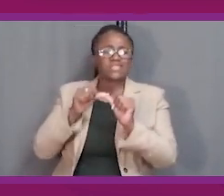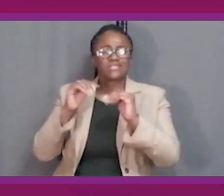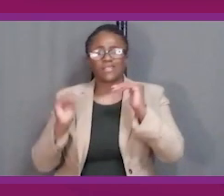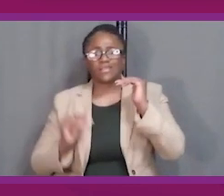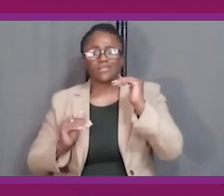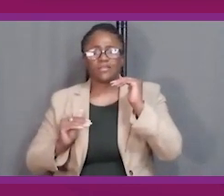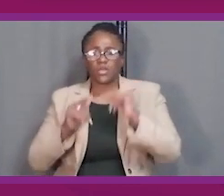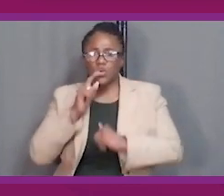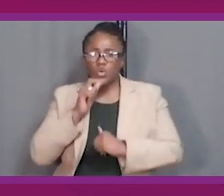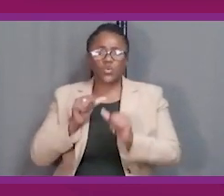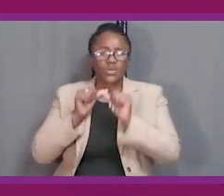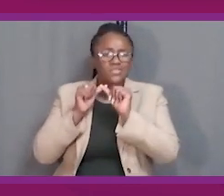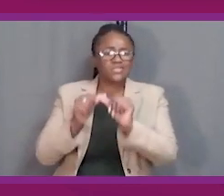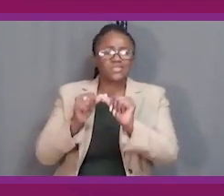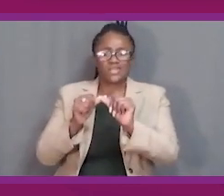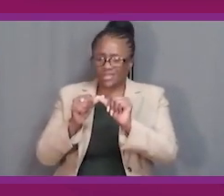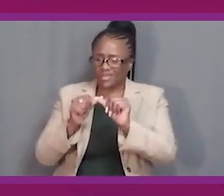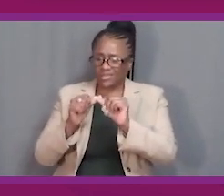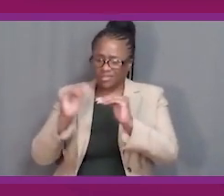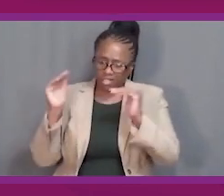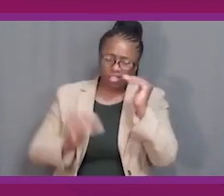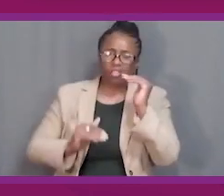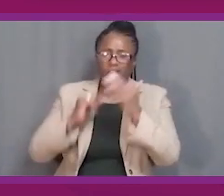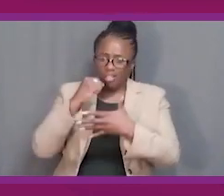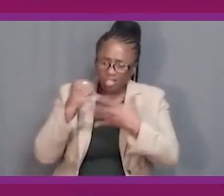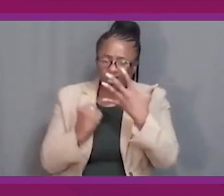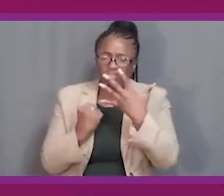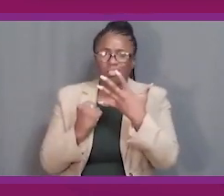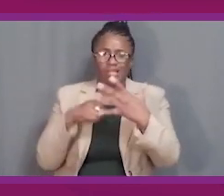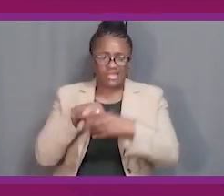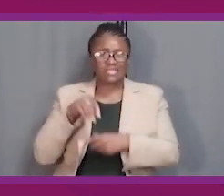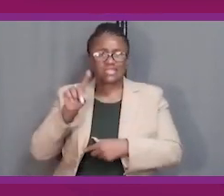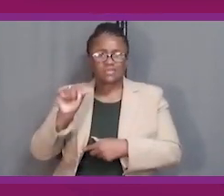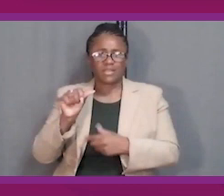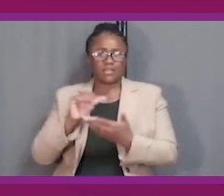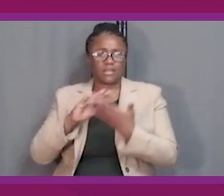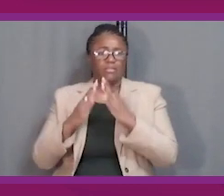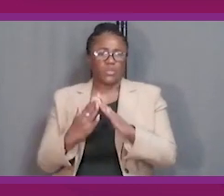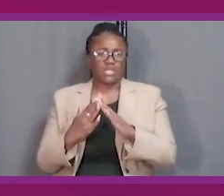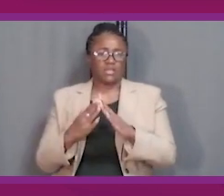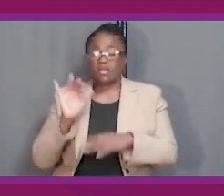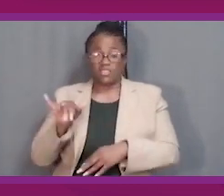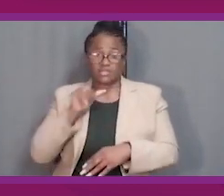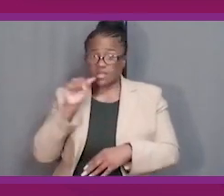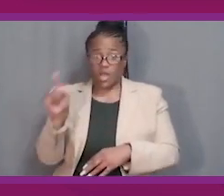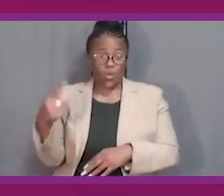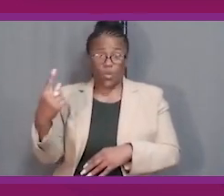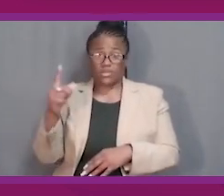And that is not only disabled people like different types of disabilities, but also Black,